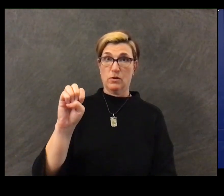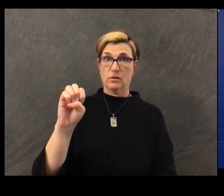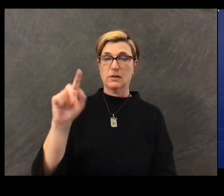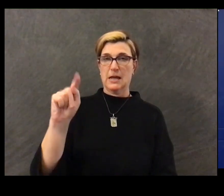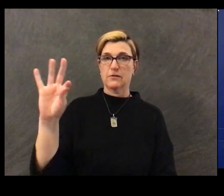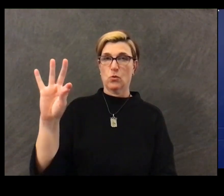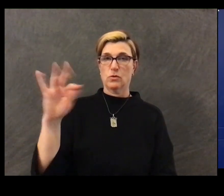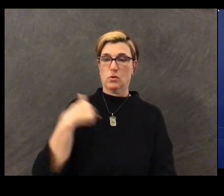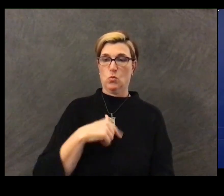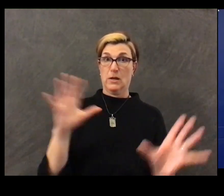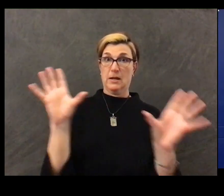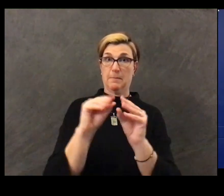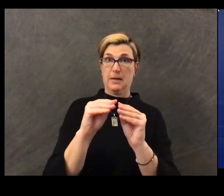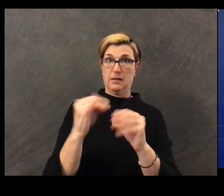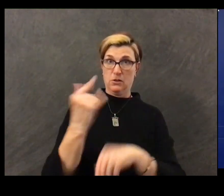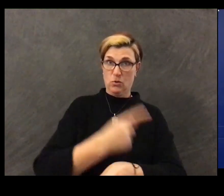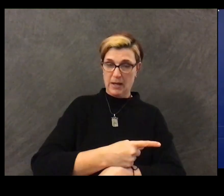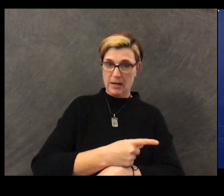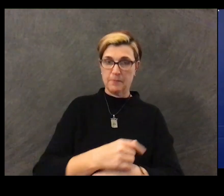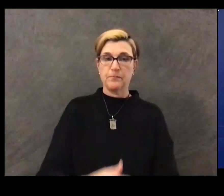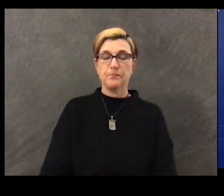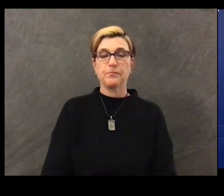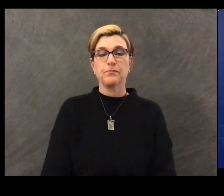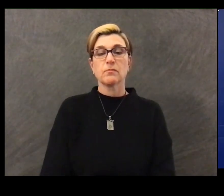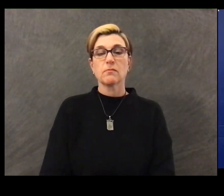have been more than eight hundred and forty-three thousand Americans and